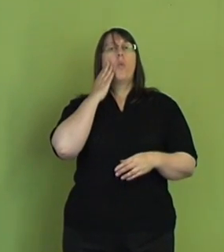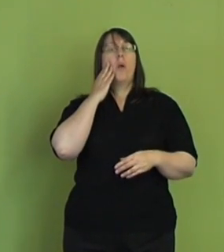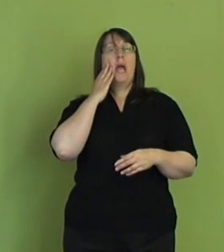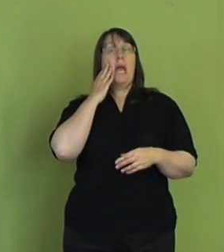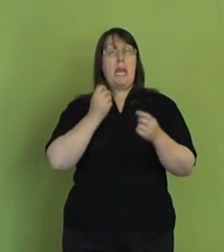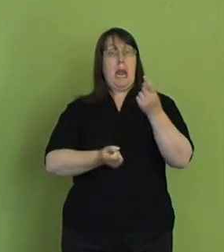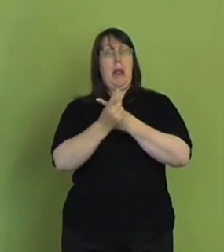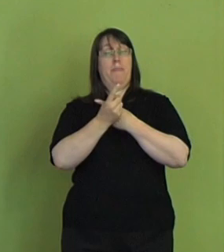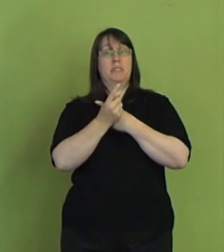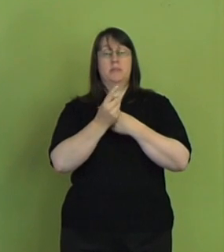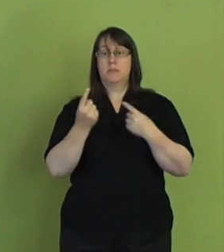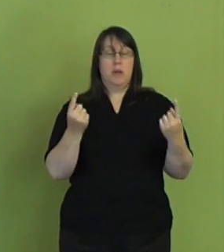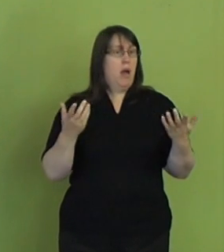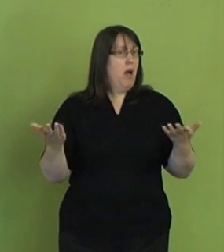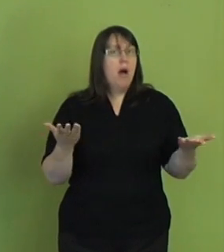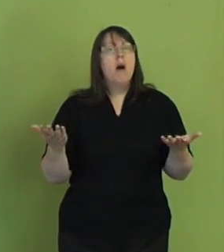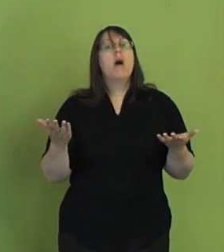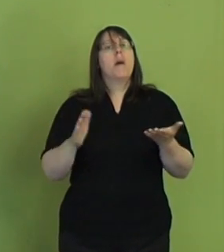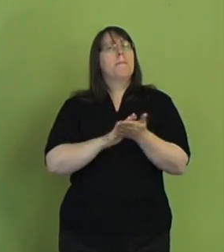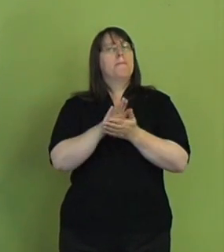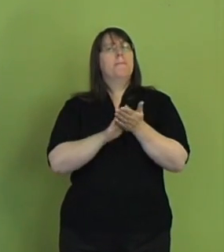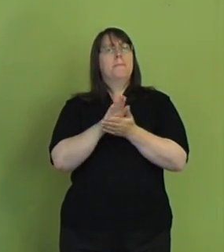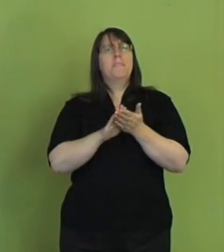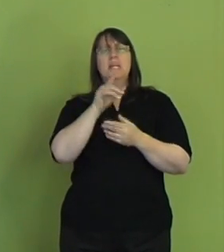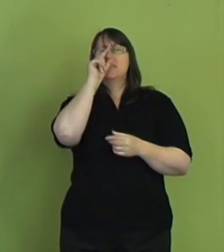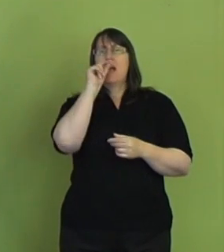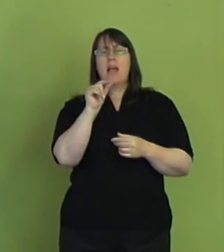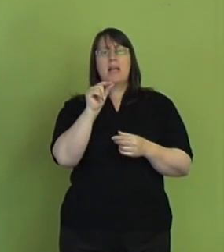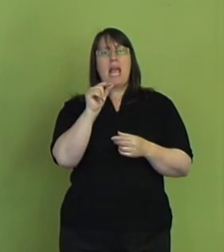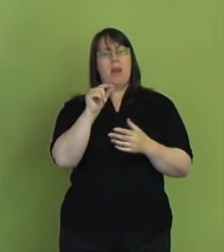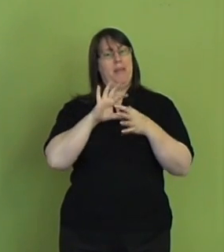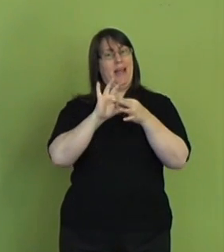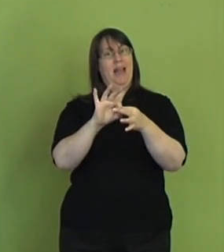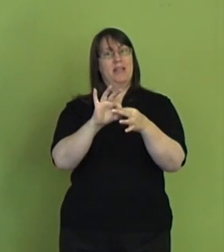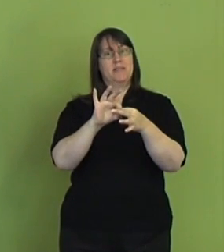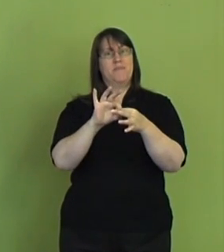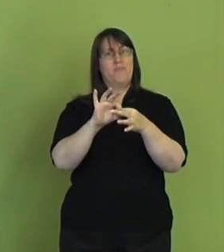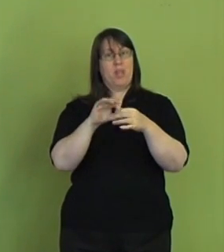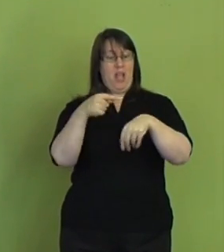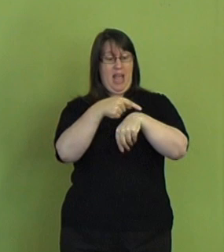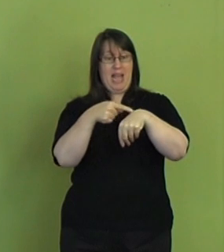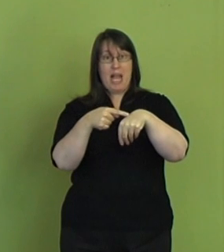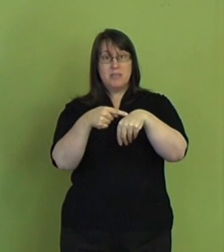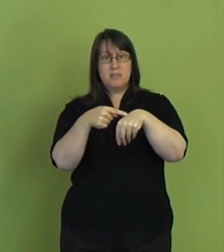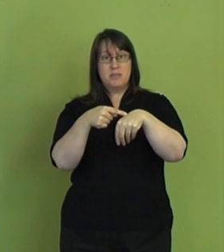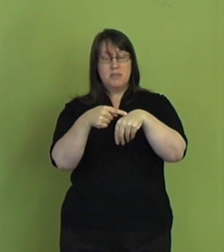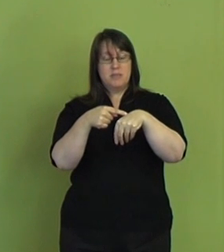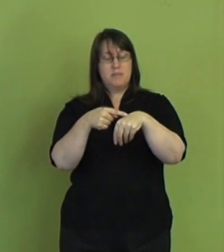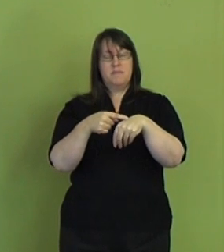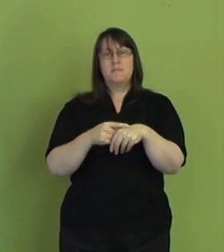often that will result in something which can be alikened to a cut on our skin.